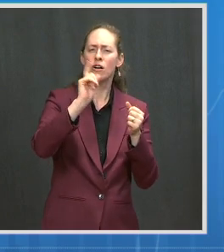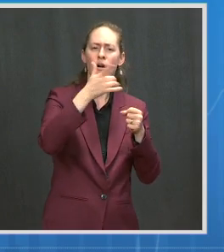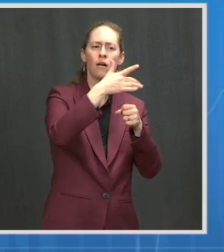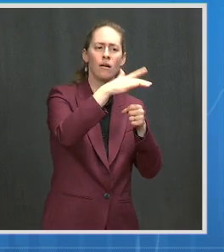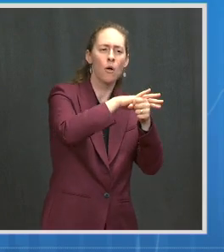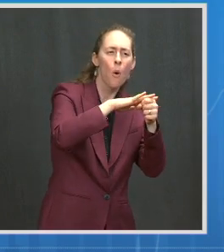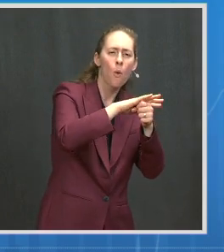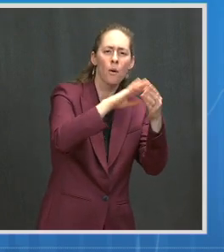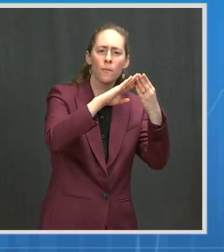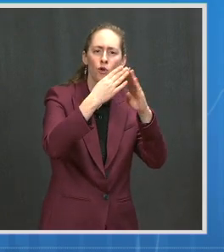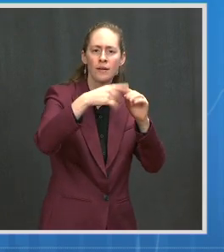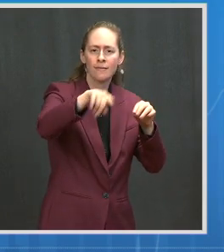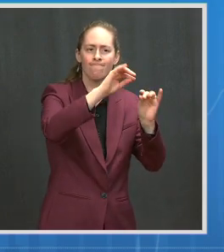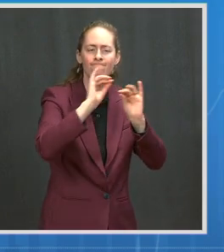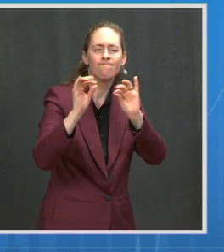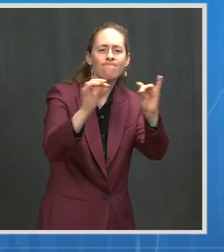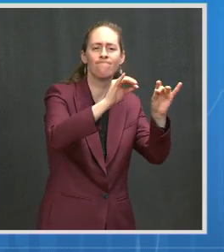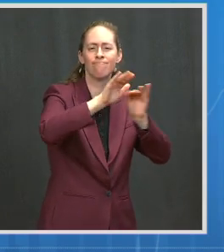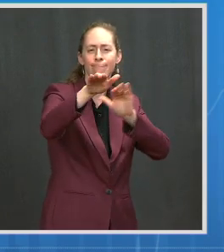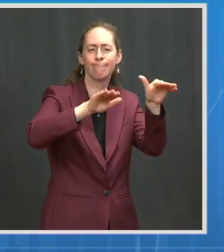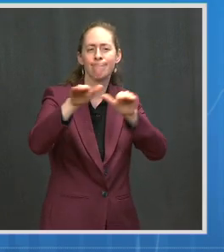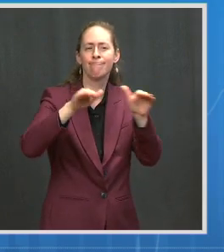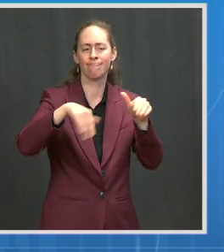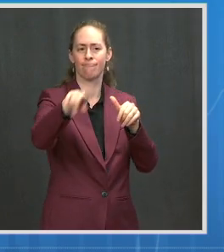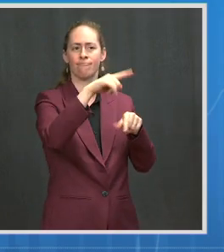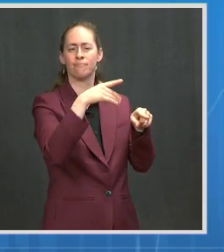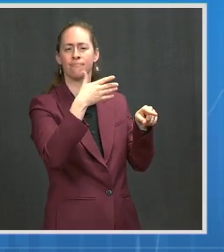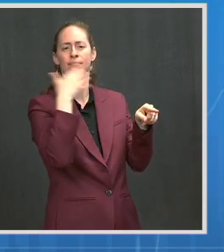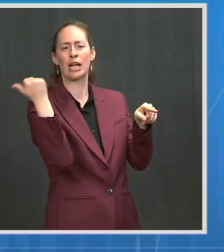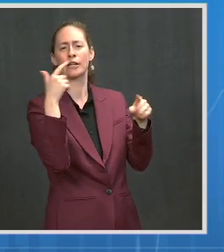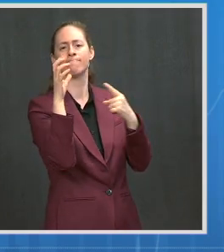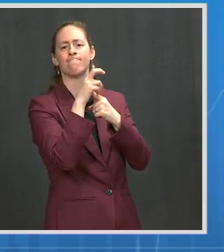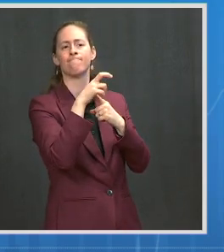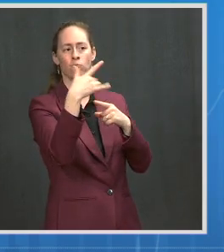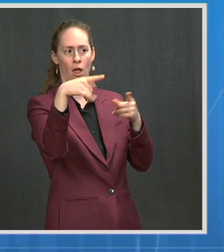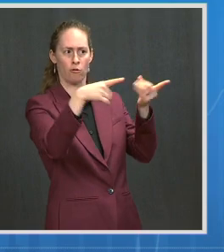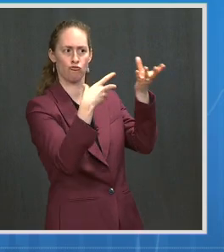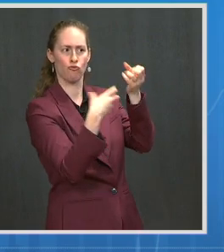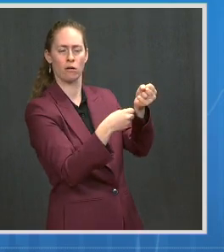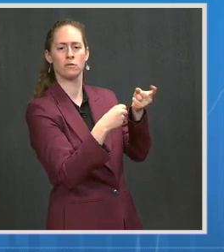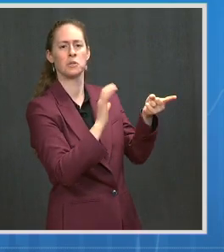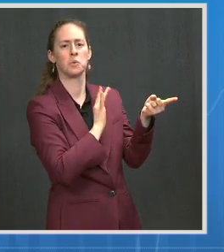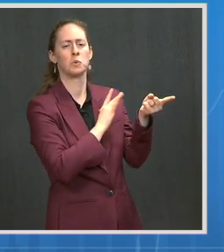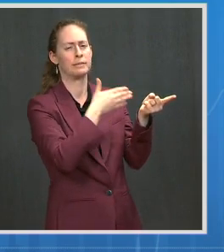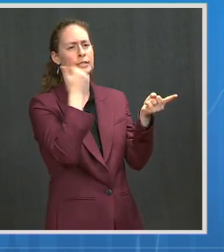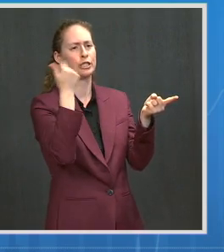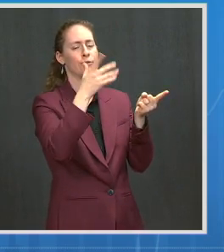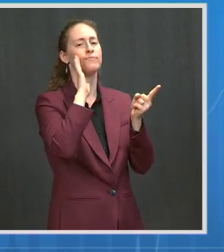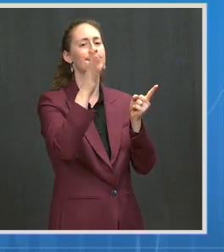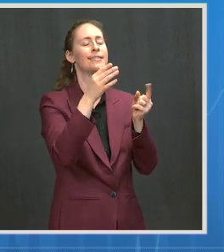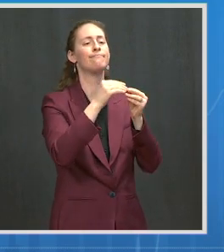Partnering with trusted, local community leaders is a must. So as these efforts move forward, we remain committed,